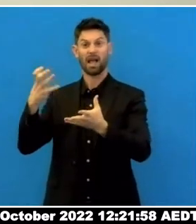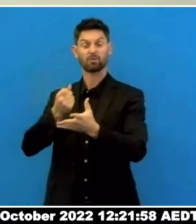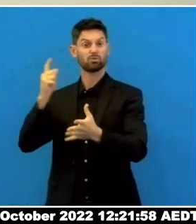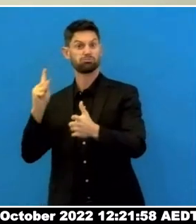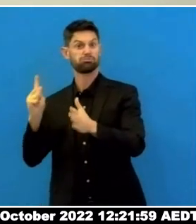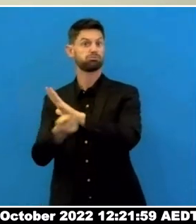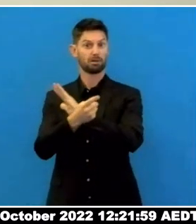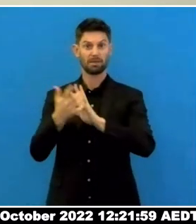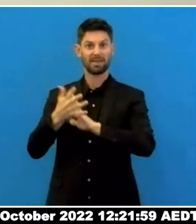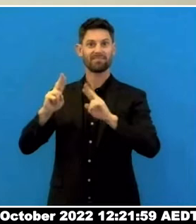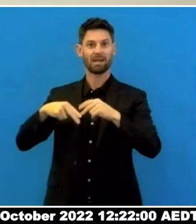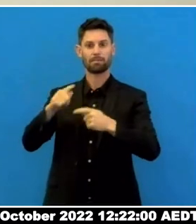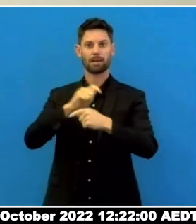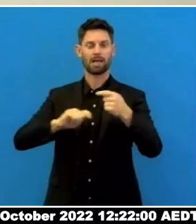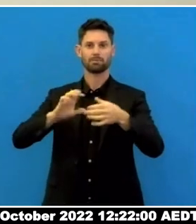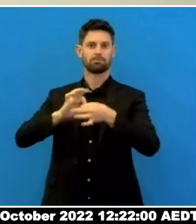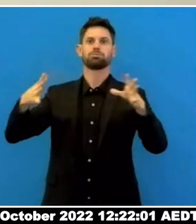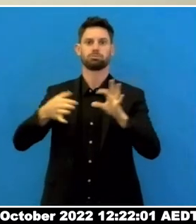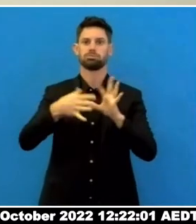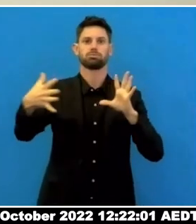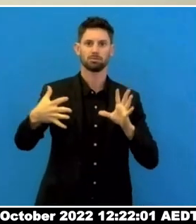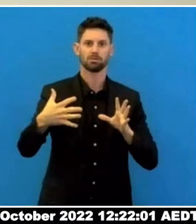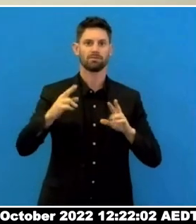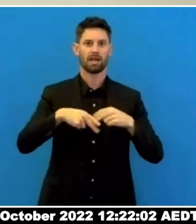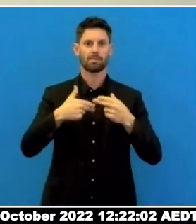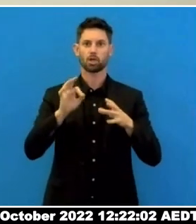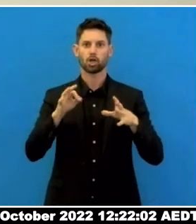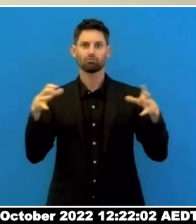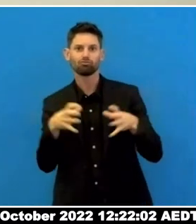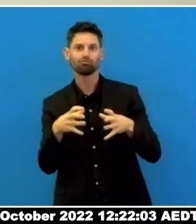And so the impact for children is on their development, on their sense of identity.